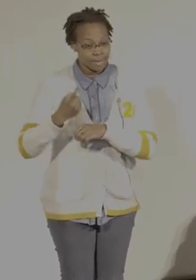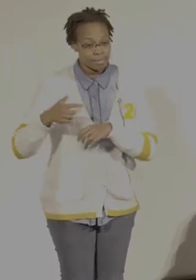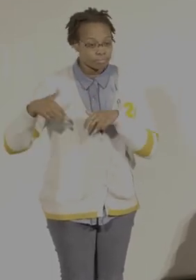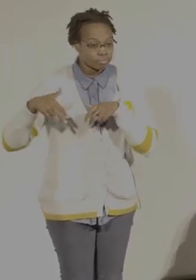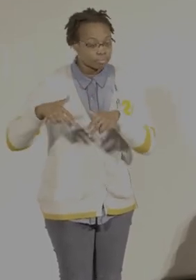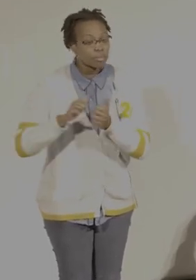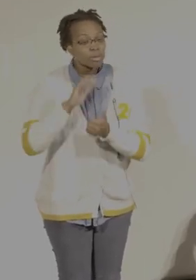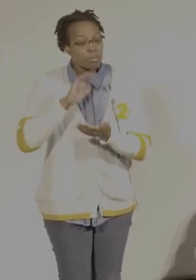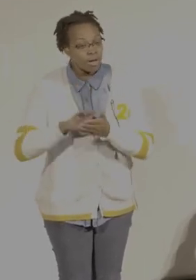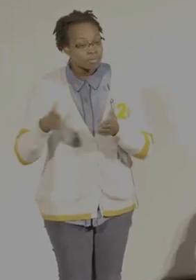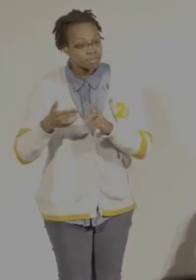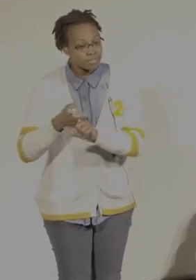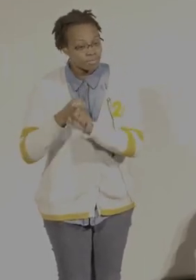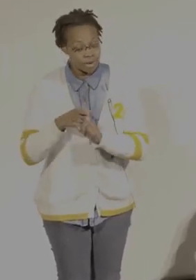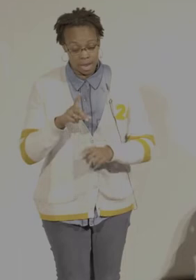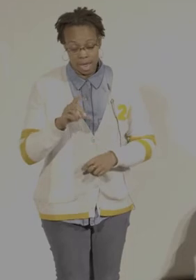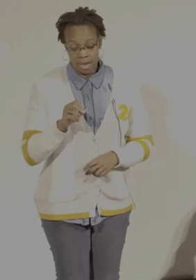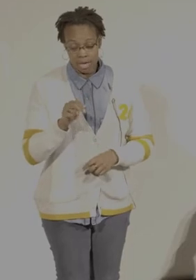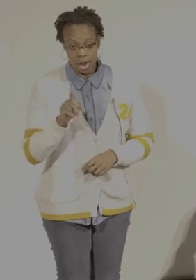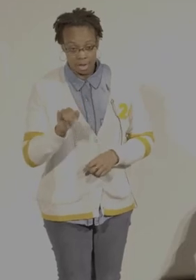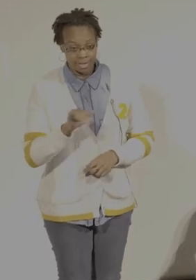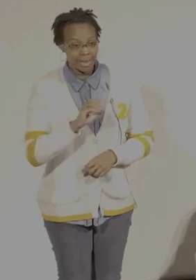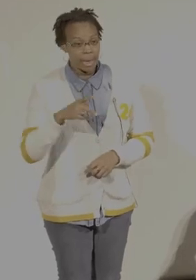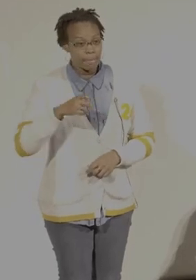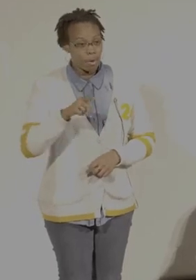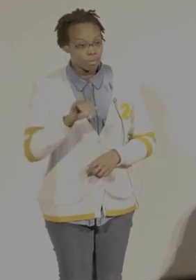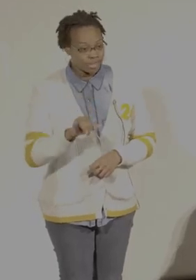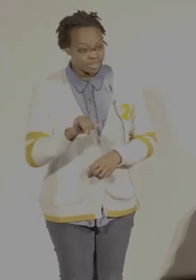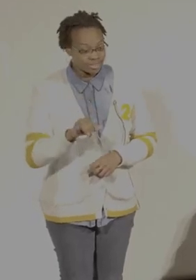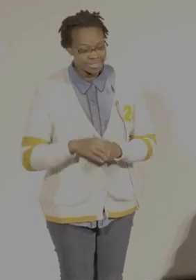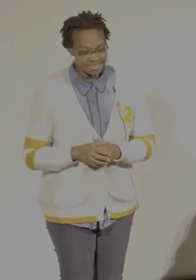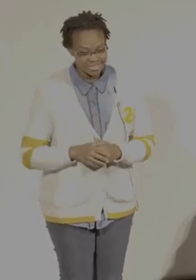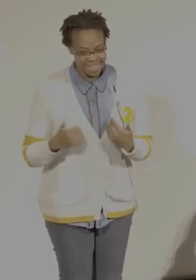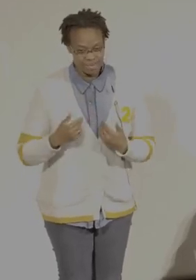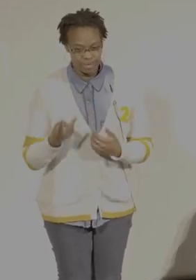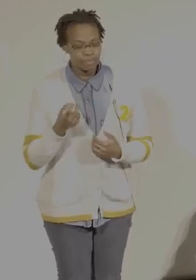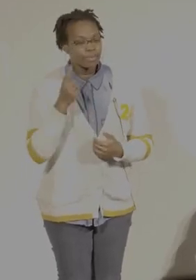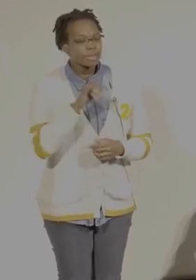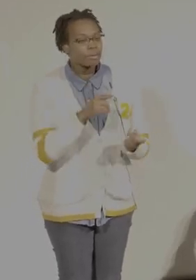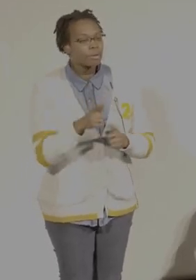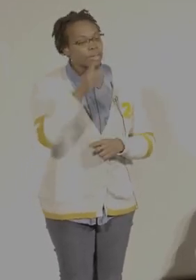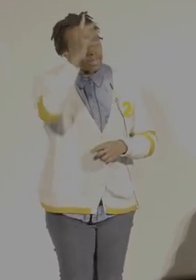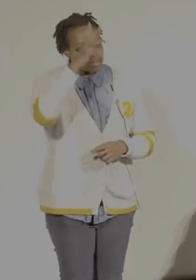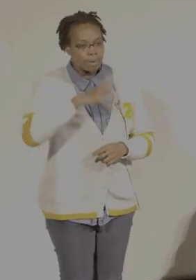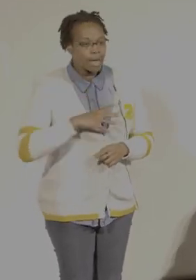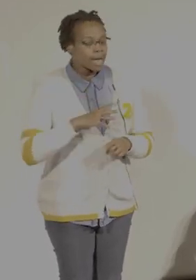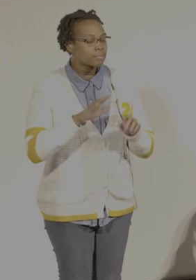and introduced me to his friends, Donkey and Pony. And I understood at that moment that this man was an extraordinary subject,